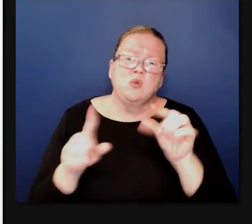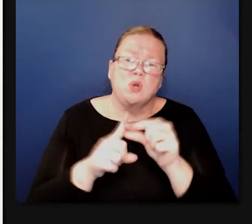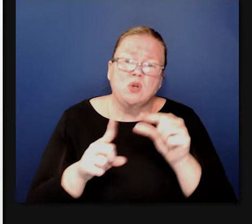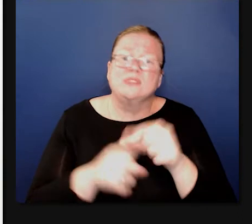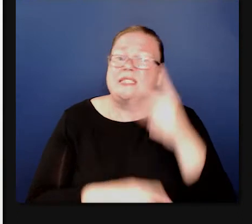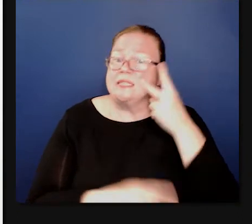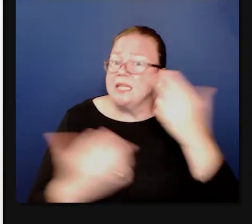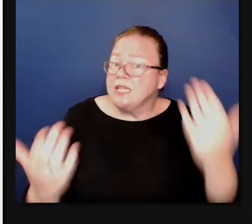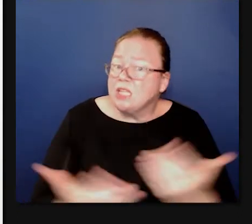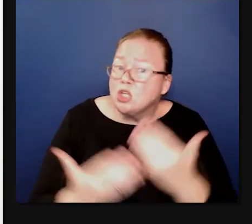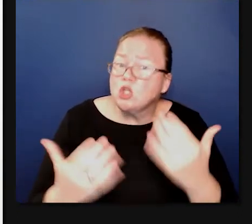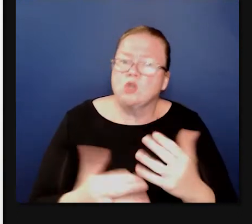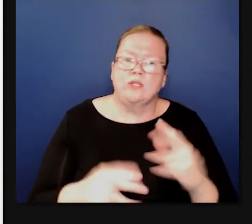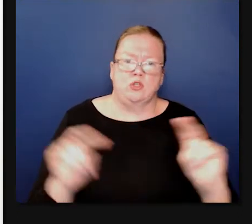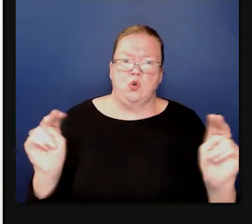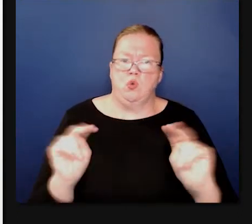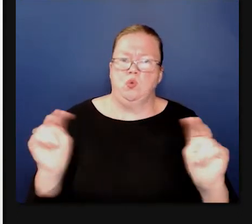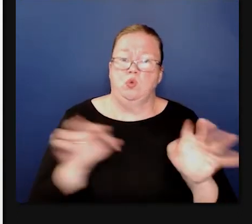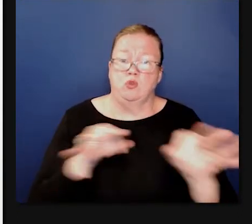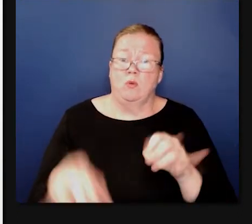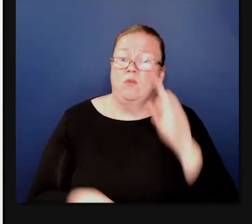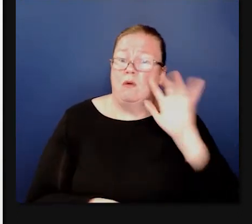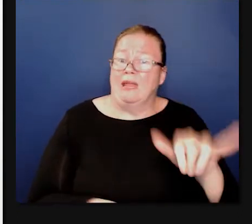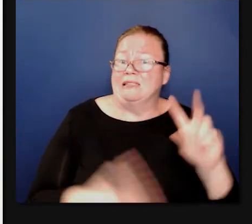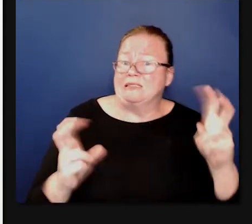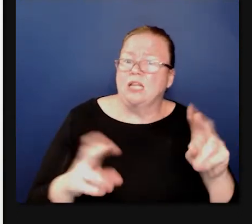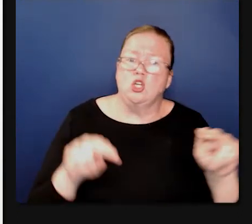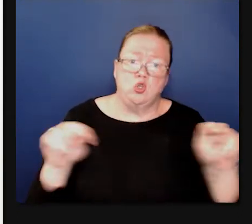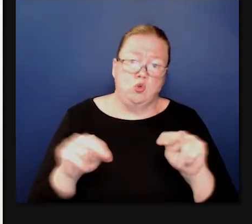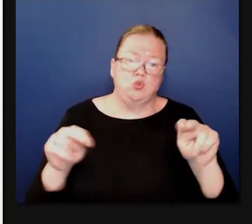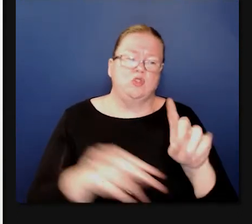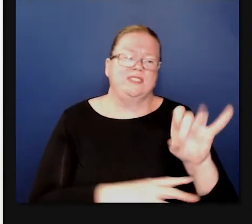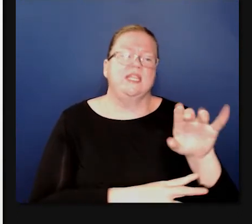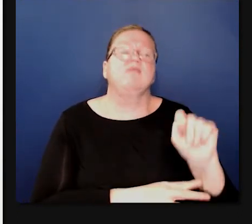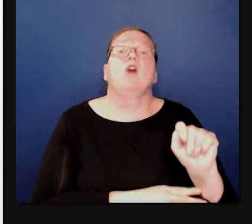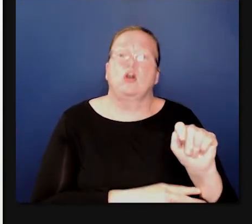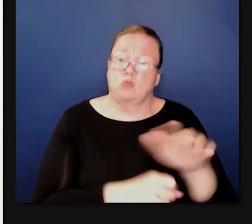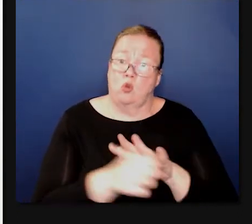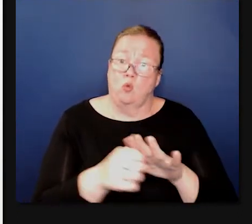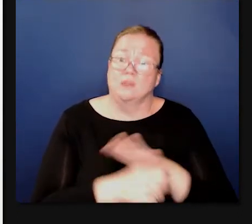You can see here's the neutral description for this title. Neutral is the default localization,